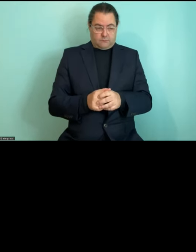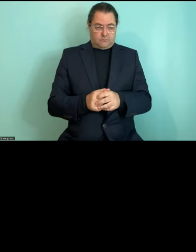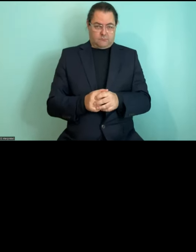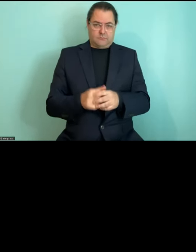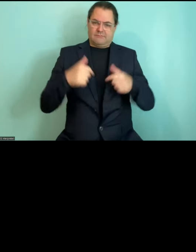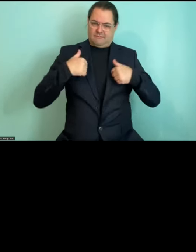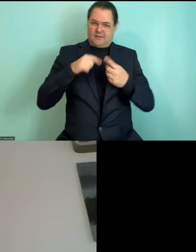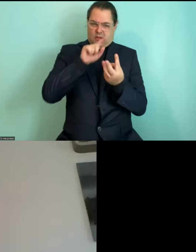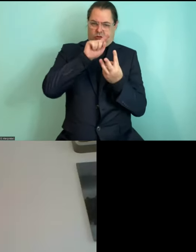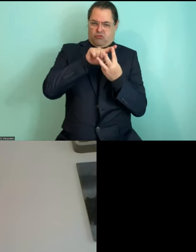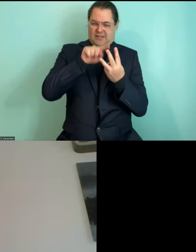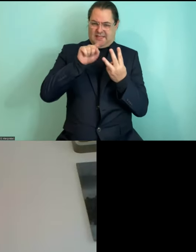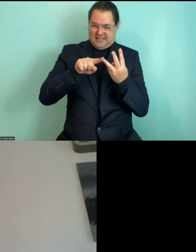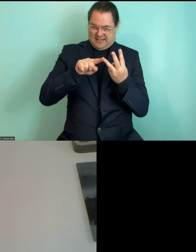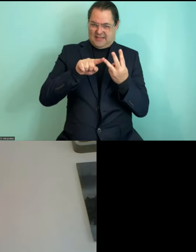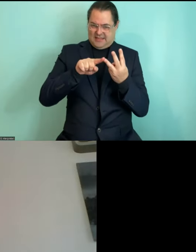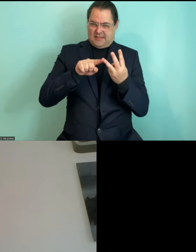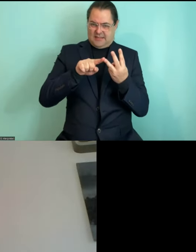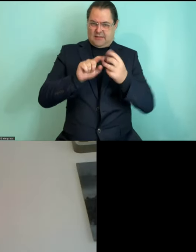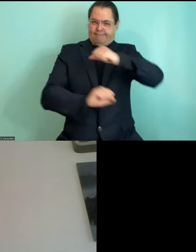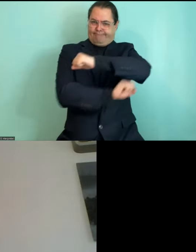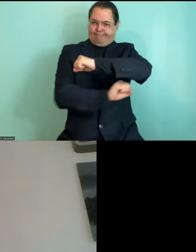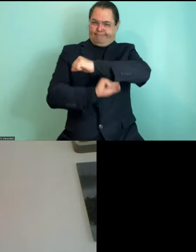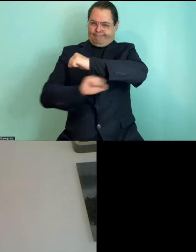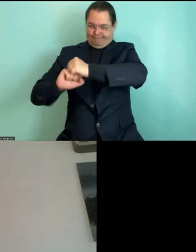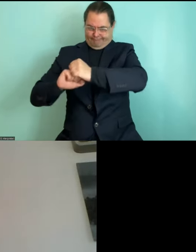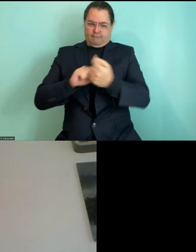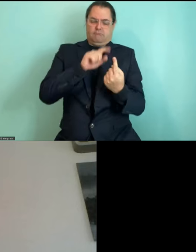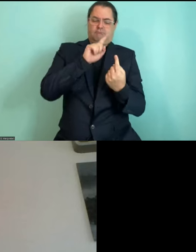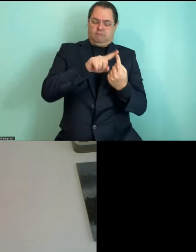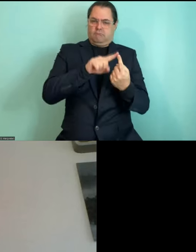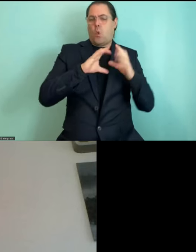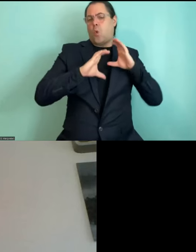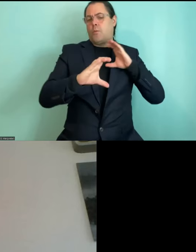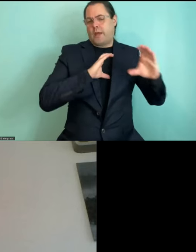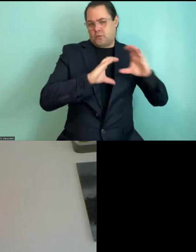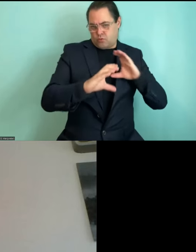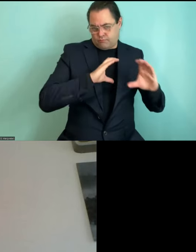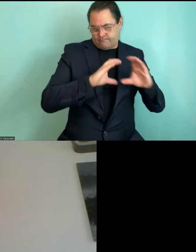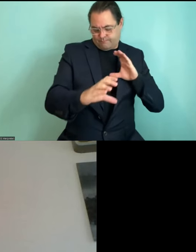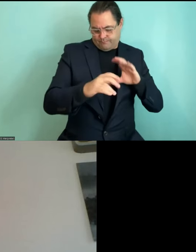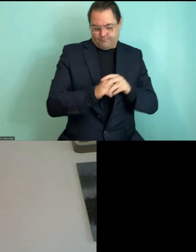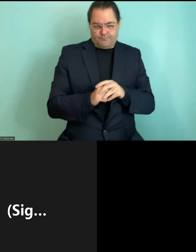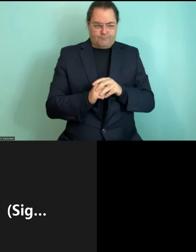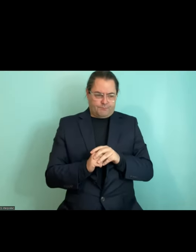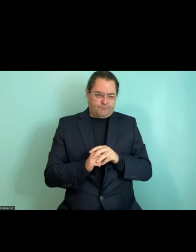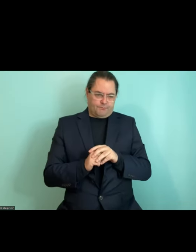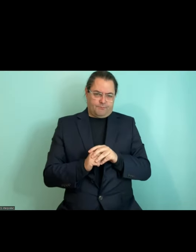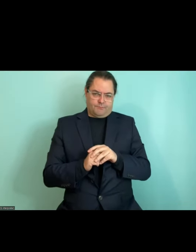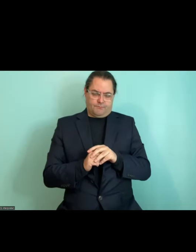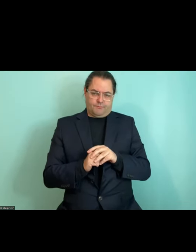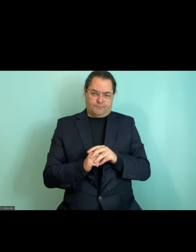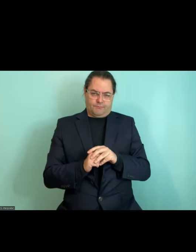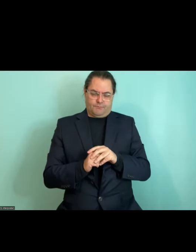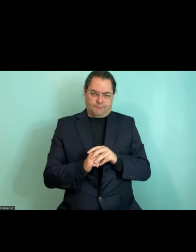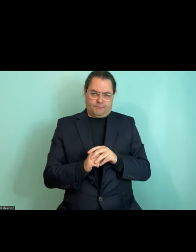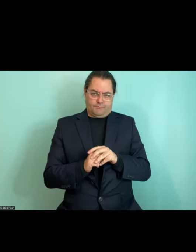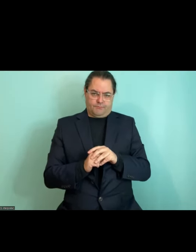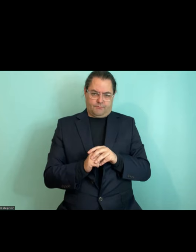move one at EVFCDE like was useless you're proficient in effect powder so we're told